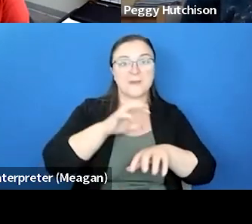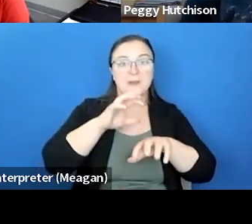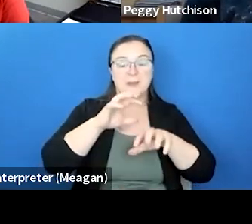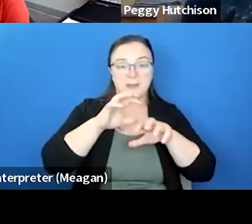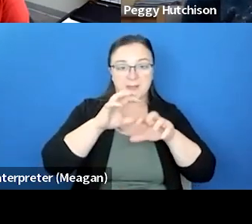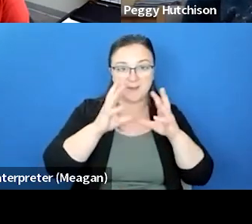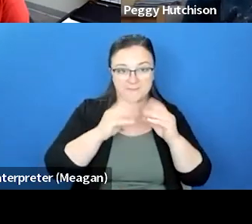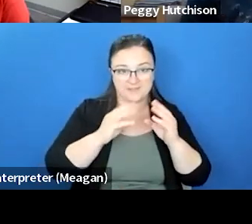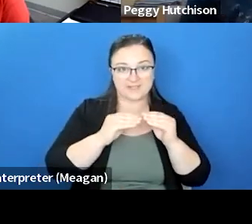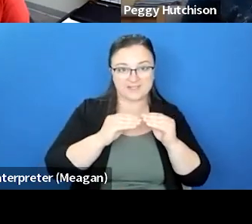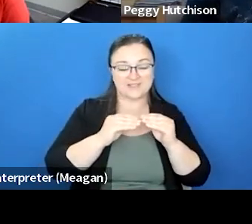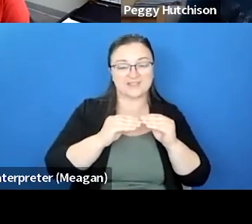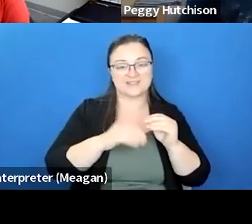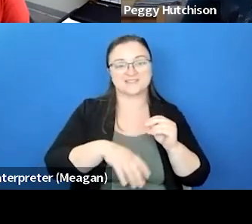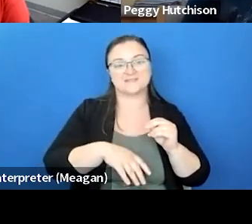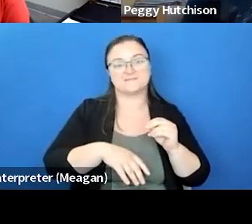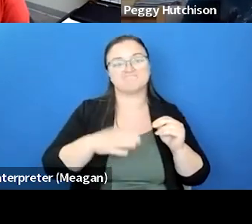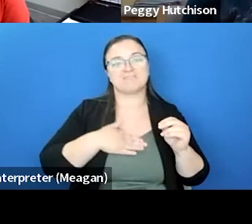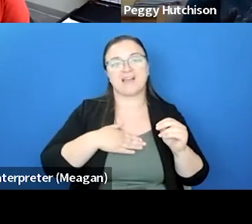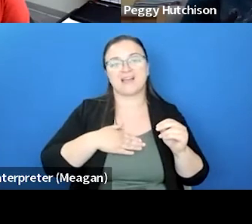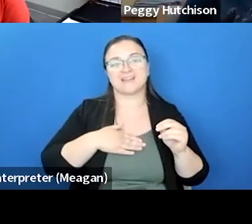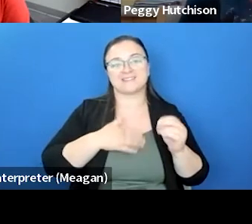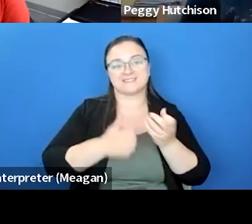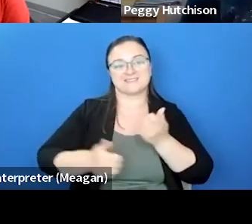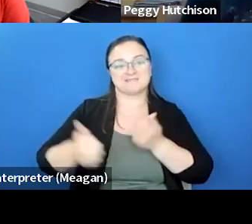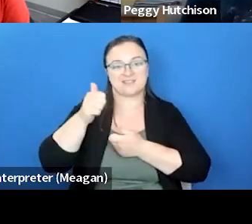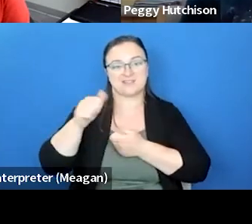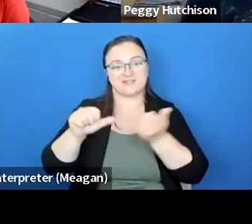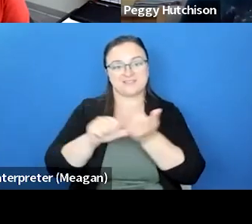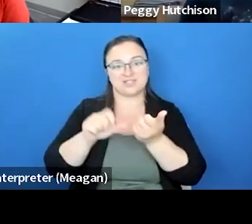we try to kind of be like my executive assistant does it. So she looks at everybody's calendar and